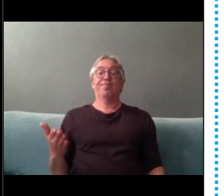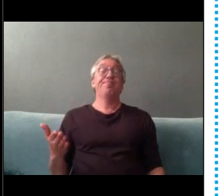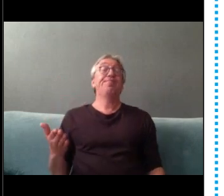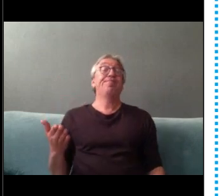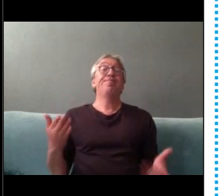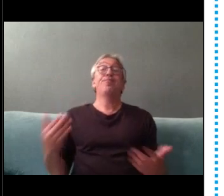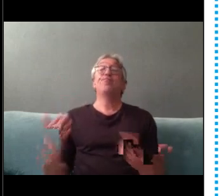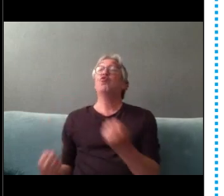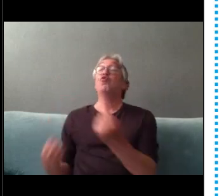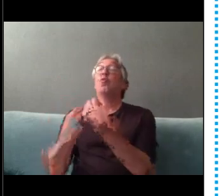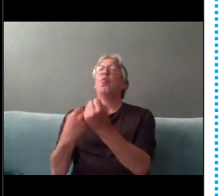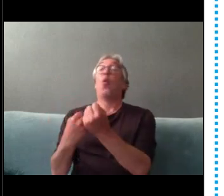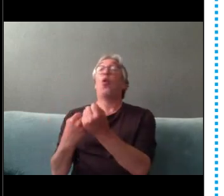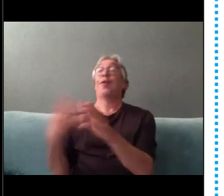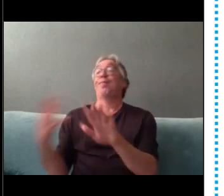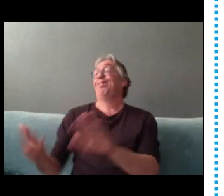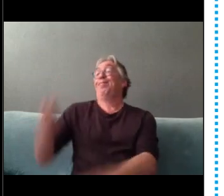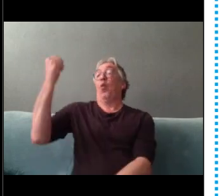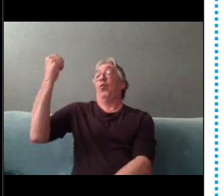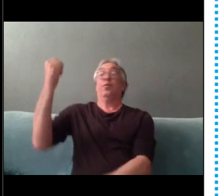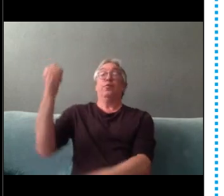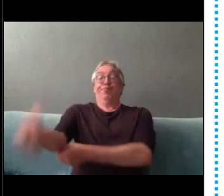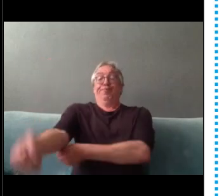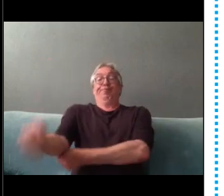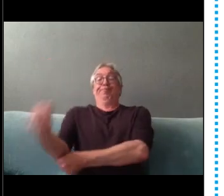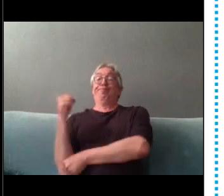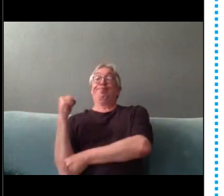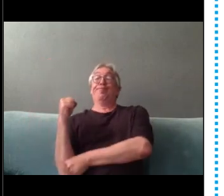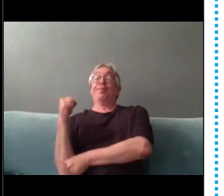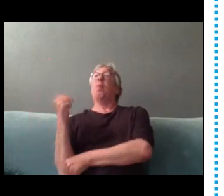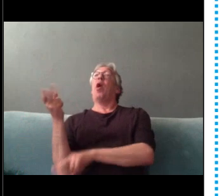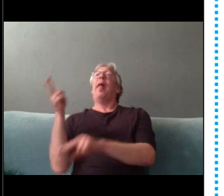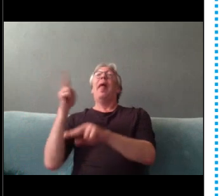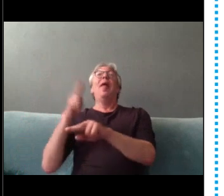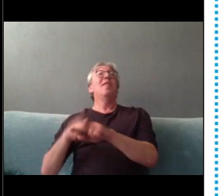as soon as normal passenger services are already taking up again.